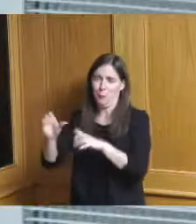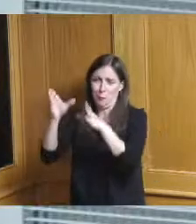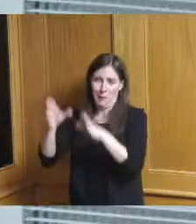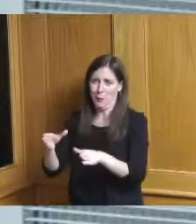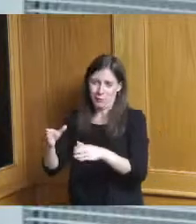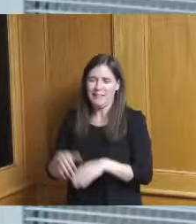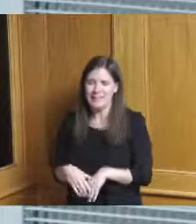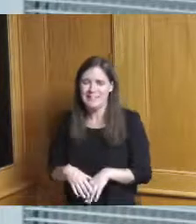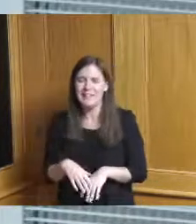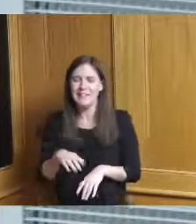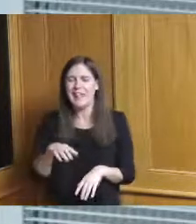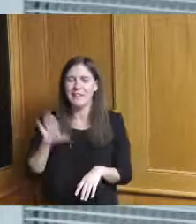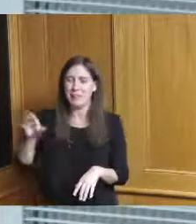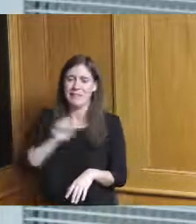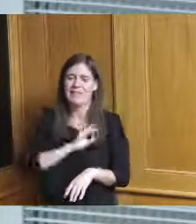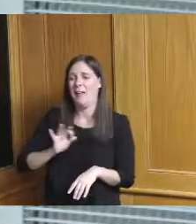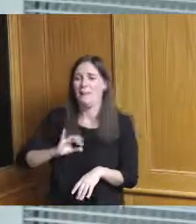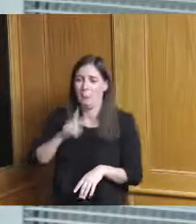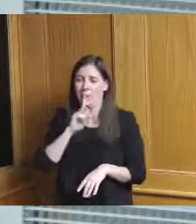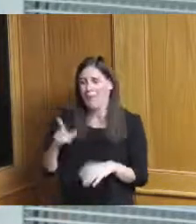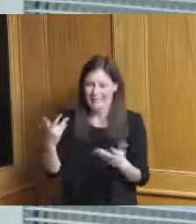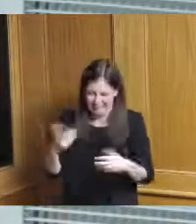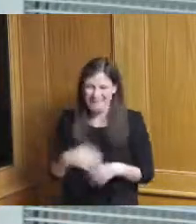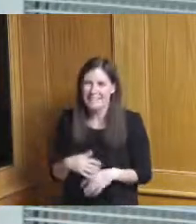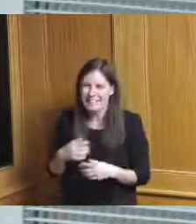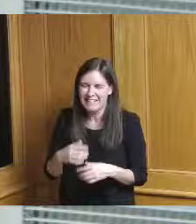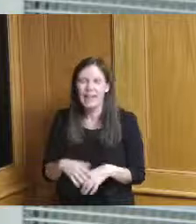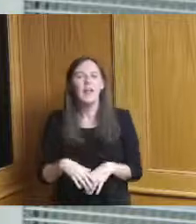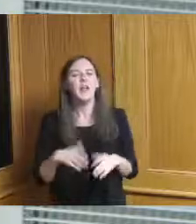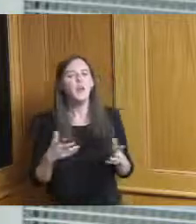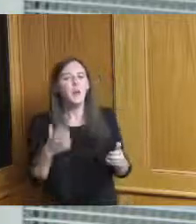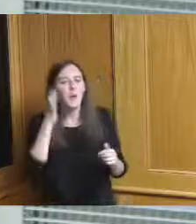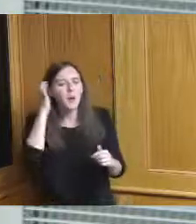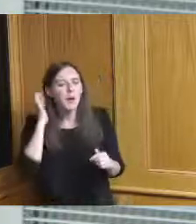a lot of this really is when when we issue we issue with five percent coupons so they're very